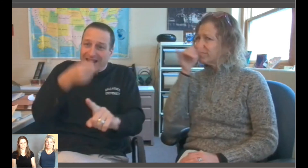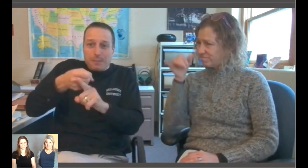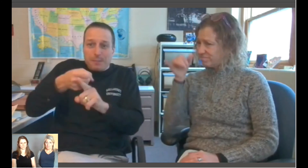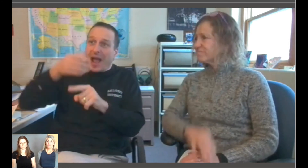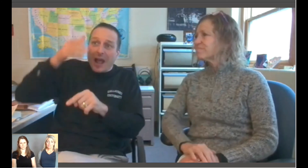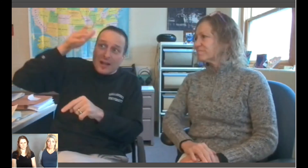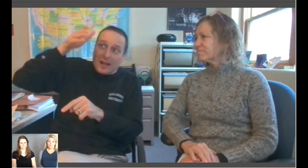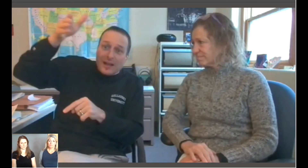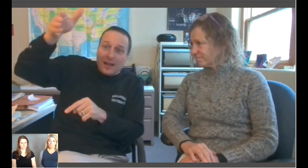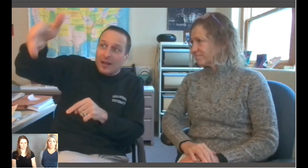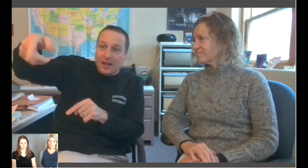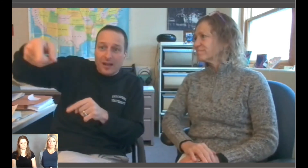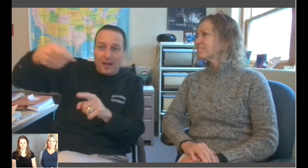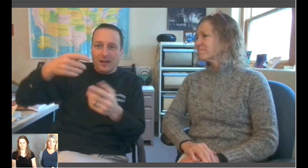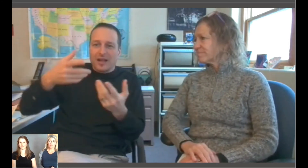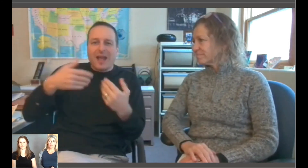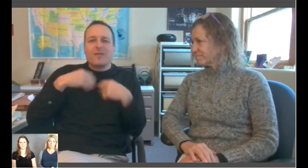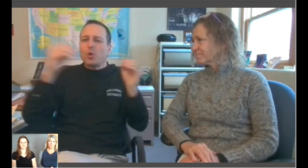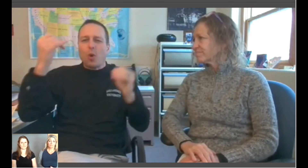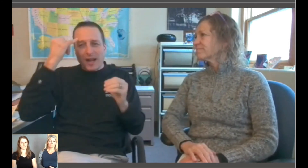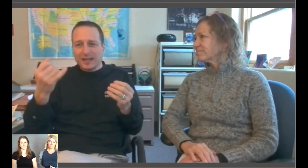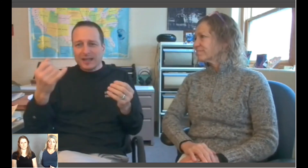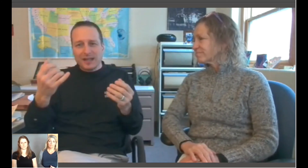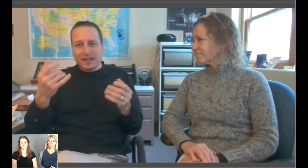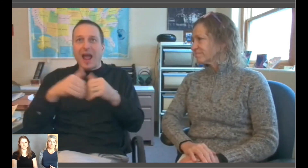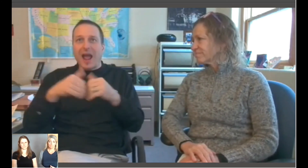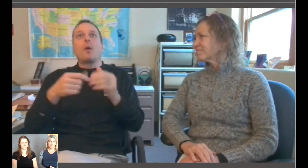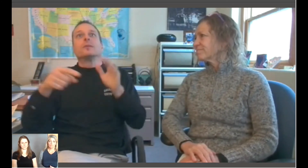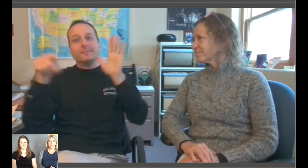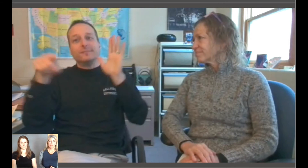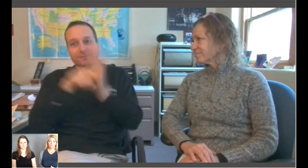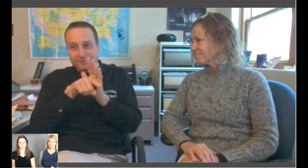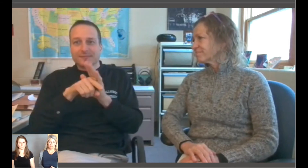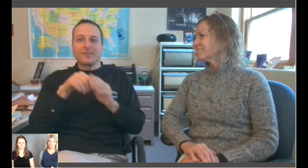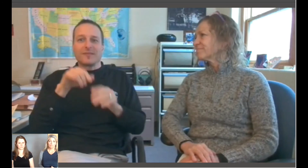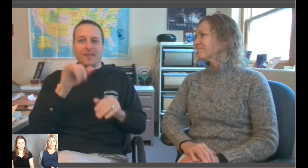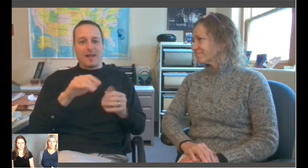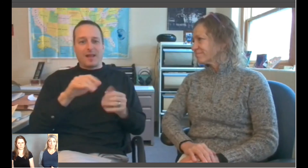They have no idea how negative that can be if the child does not have any neural connections